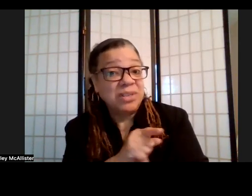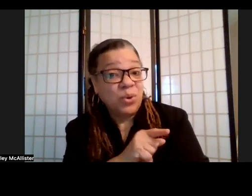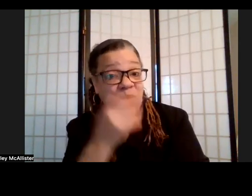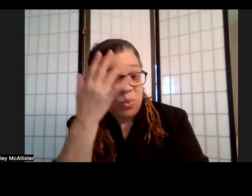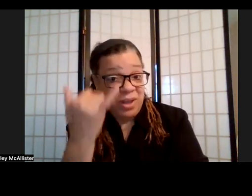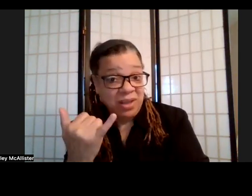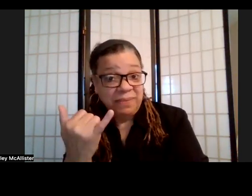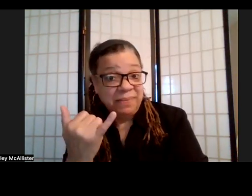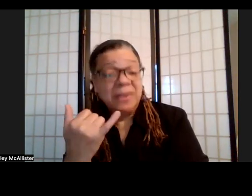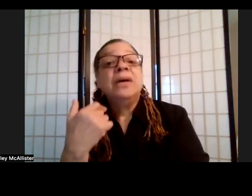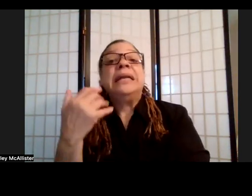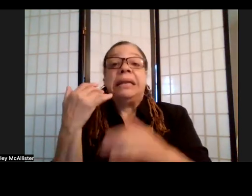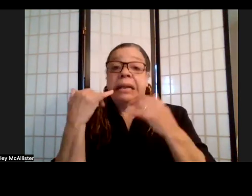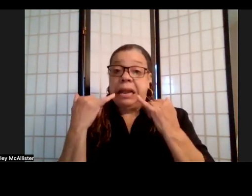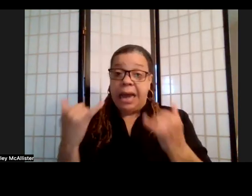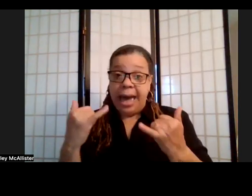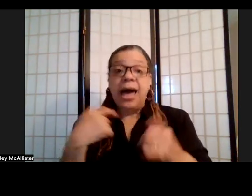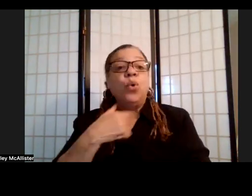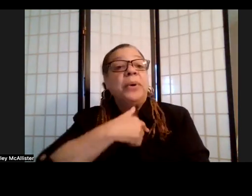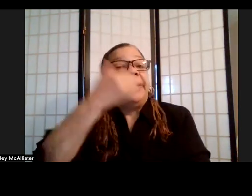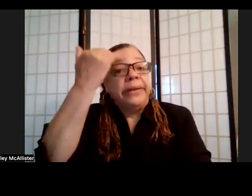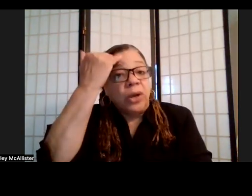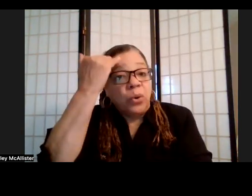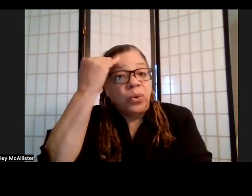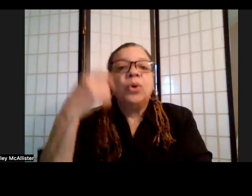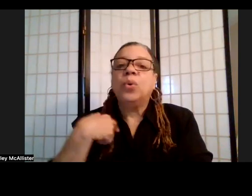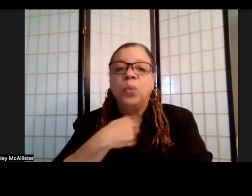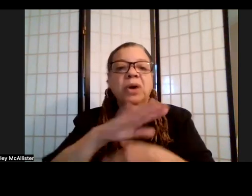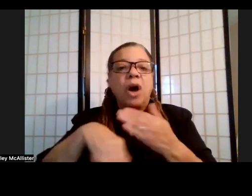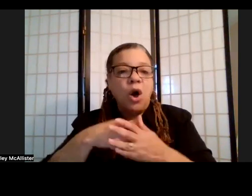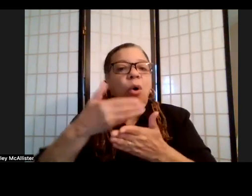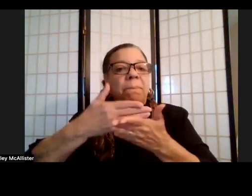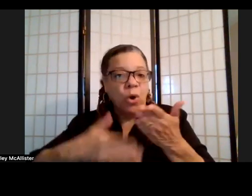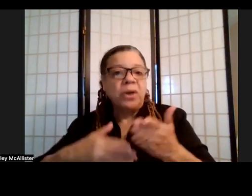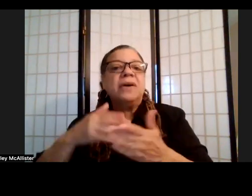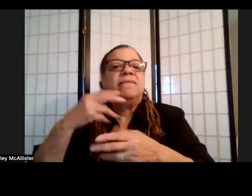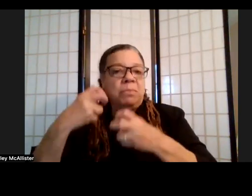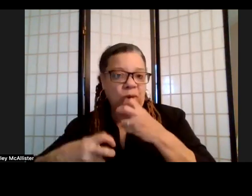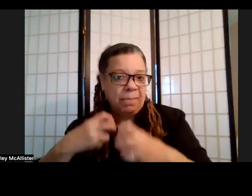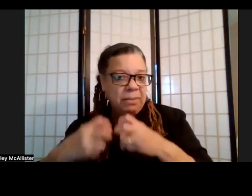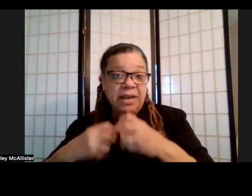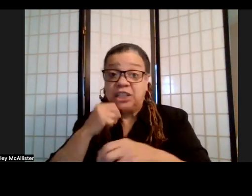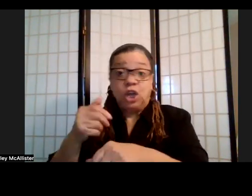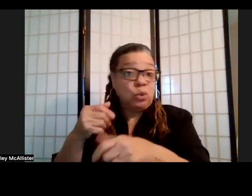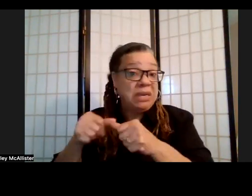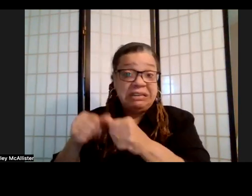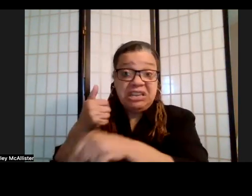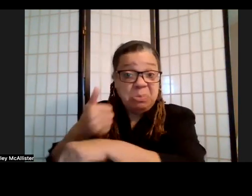We know now that we were all part of the problem, and the longer we continue to blame the impoverished for the spread of infections around the world,